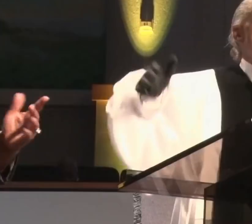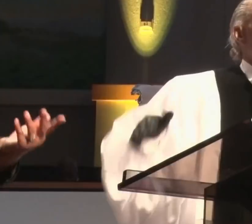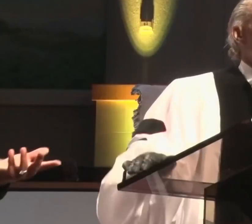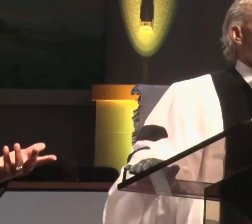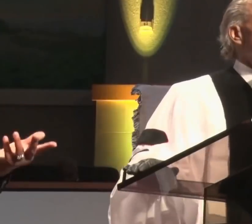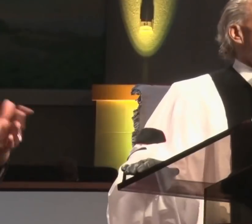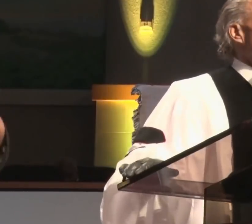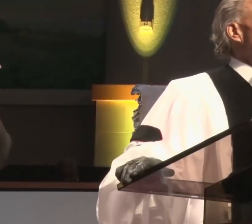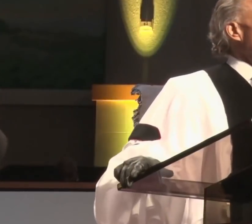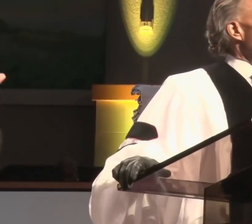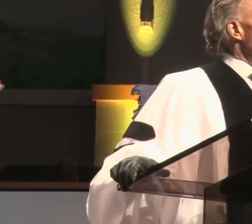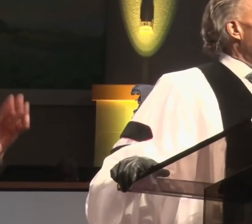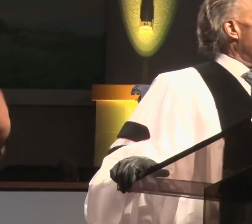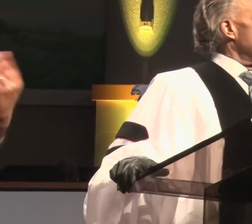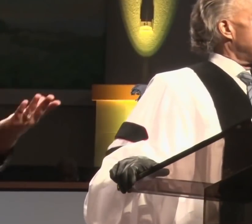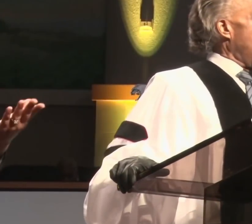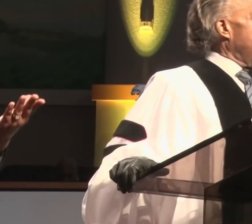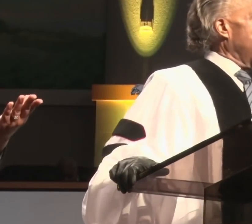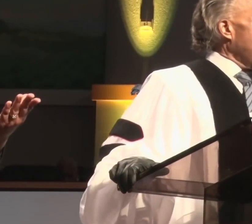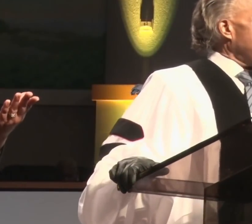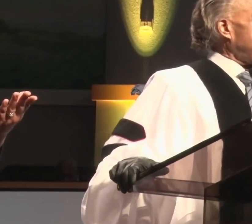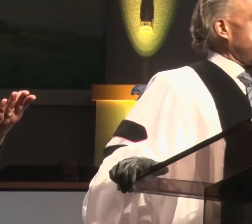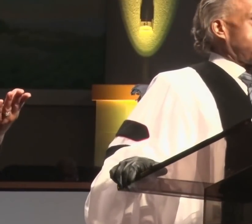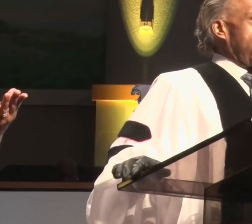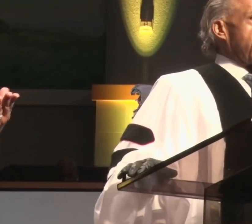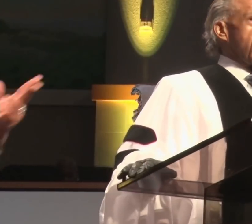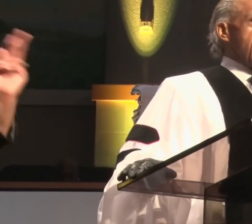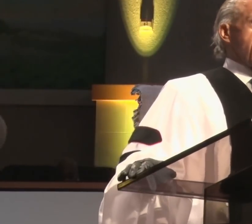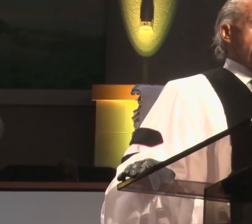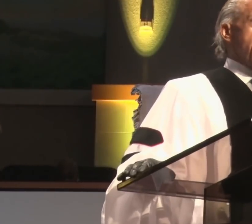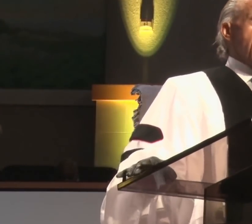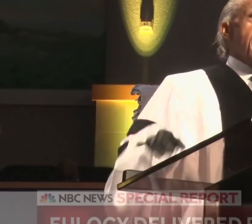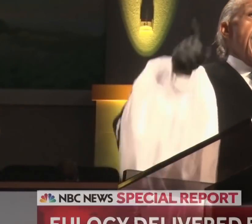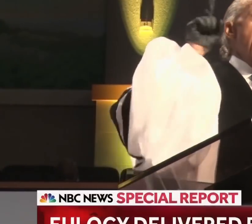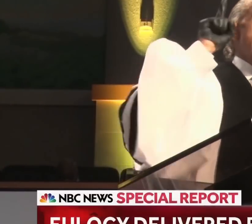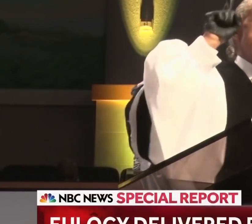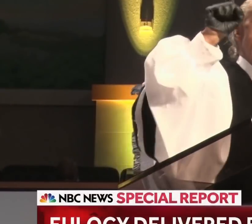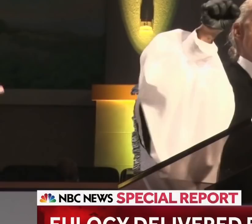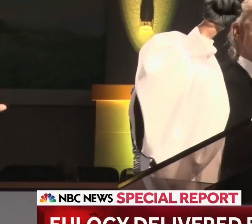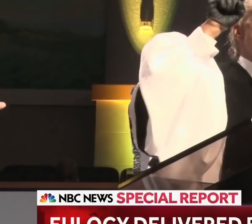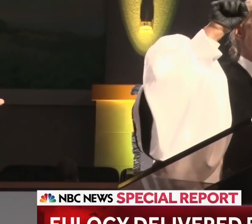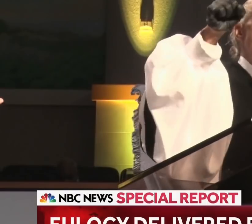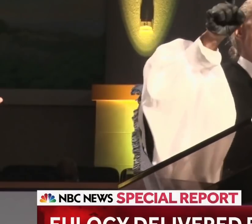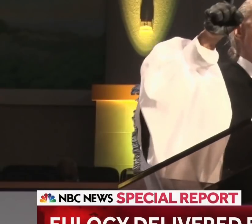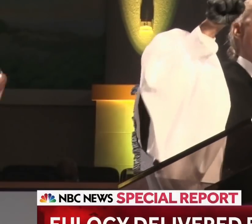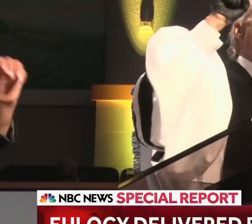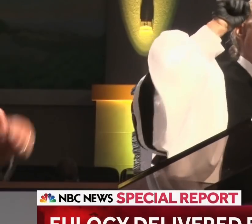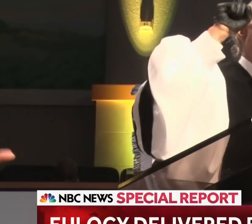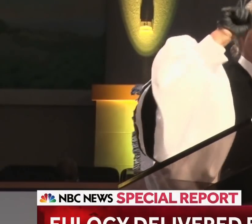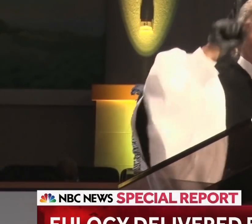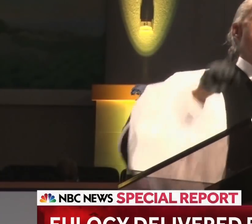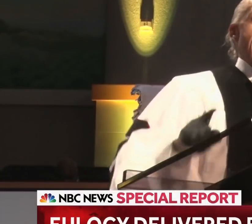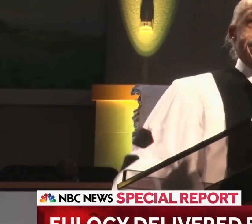POLICE MURDER OF GEORGE FLOYD. OH, HE SAID THE FAMILY HAS MY SYMPATHY AND ALL OF THIS.